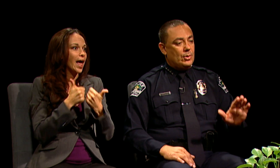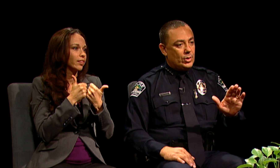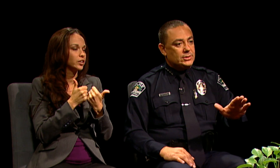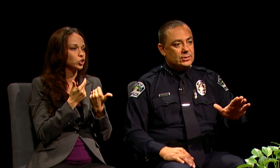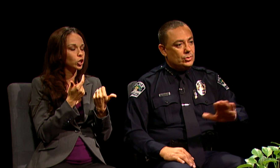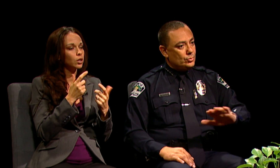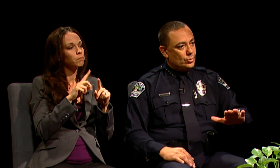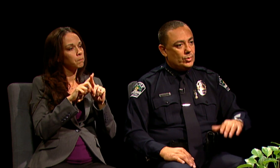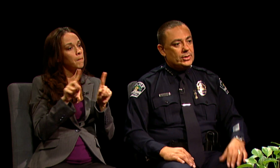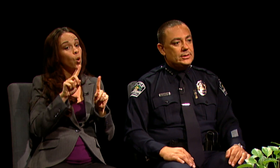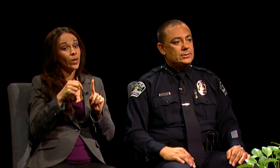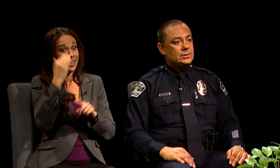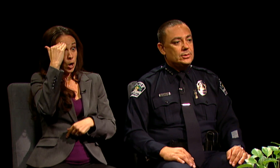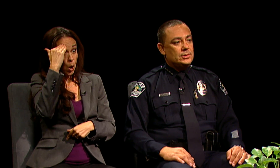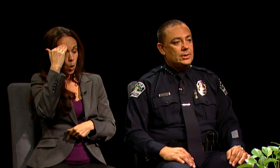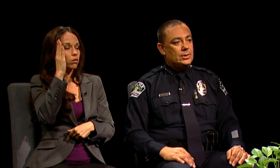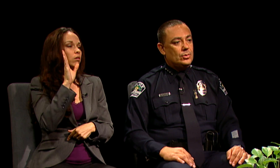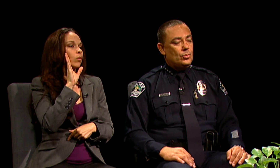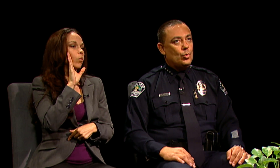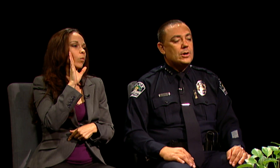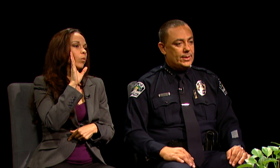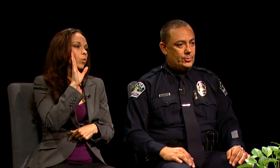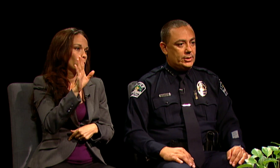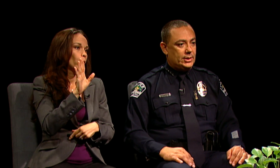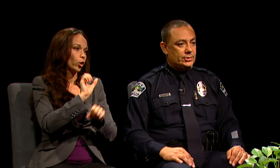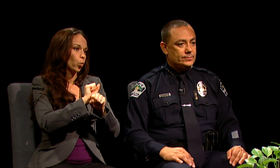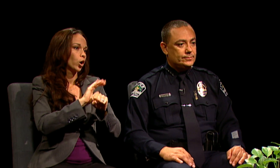BUT ONCE THEY DO, WE CAN WORK ON THE COMMUNICATION.